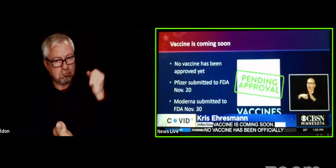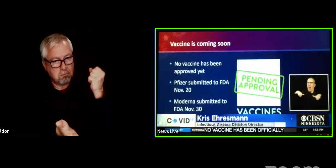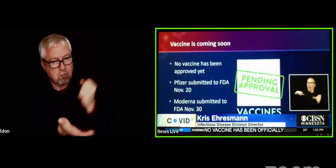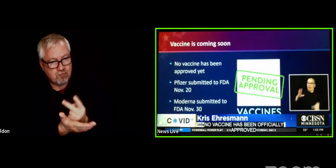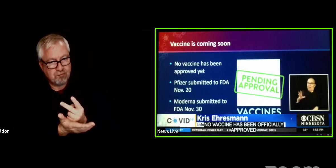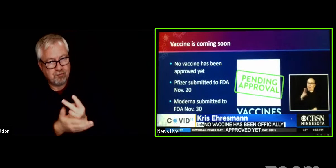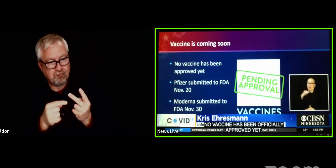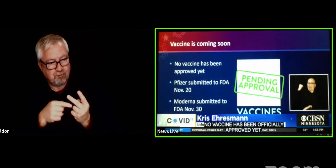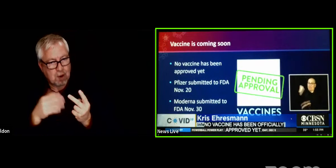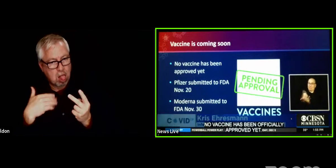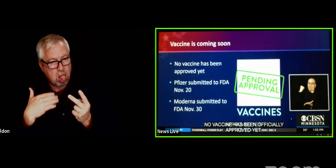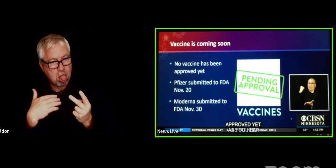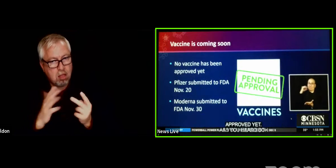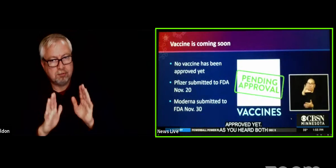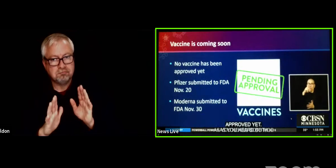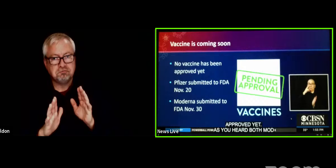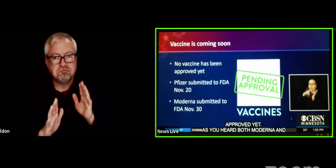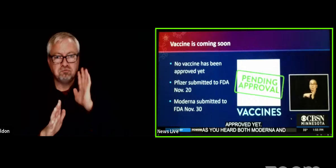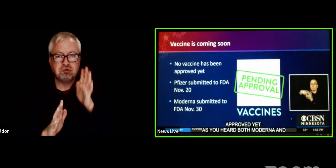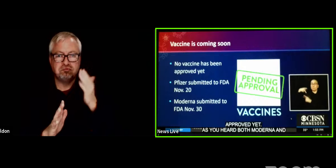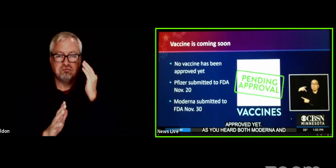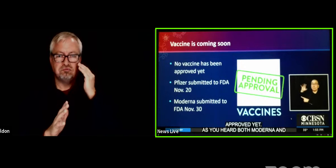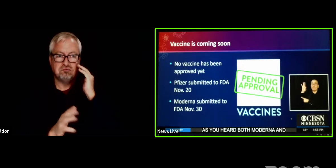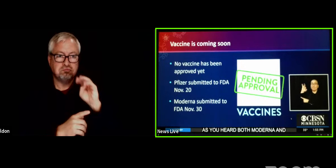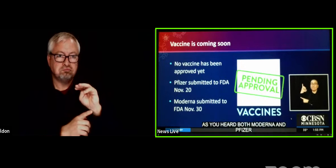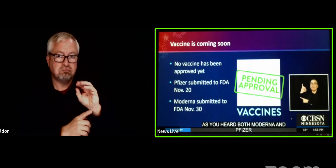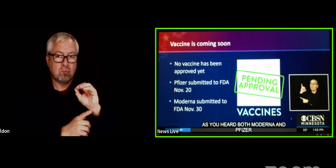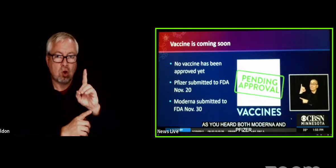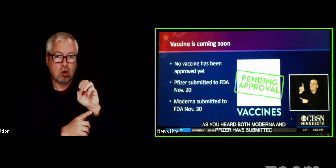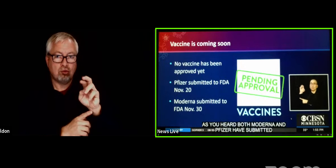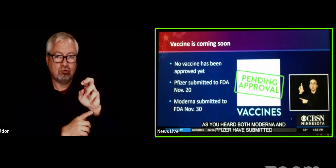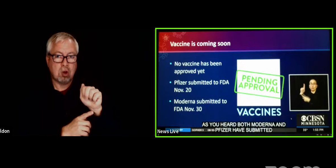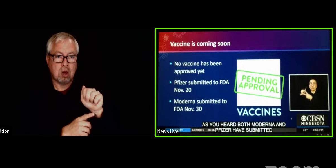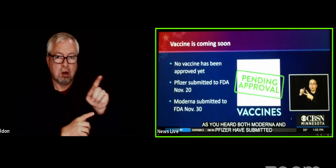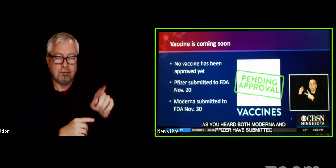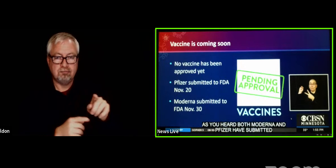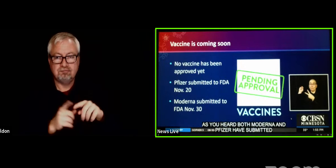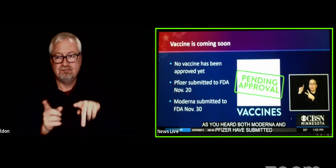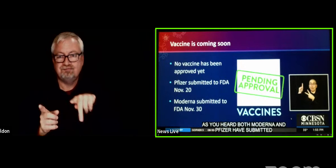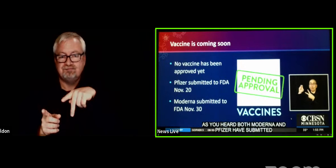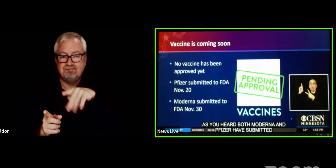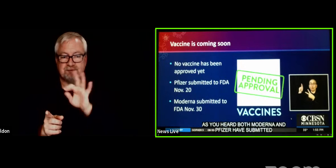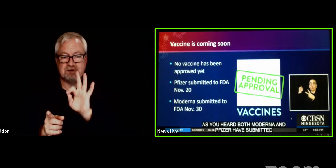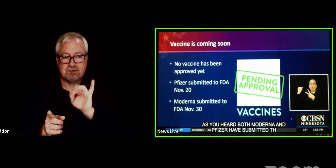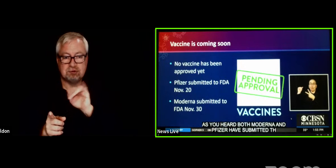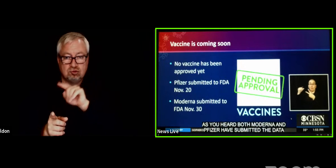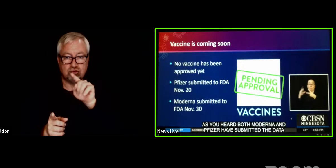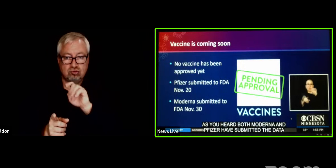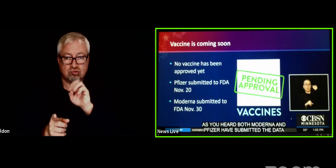SUBMITTED THEIR DATA FROM CLINICAL TRIALS TO THE FDA, AND WE EXPECT THAT THE FDA WILL BE MAKING A